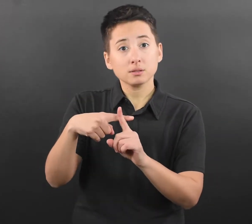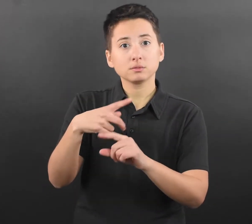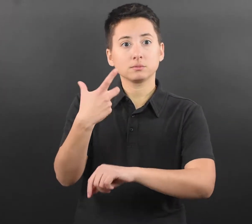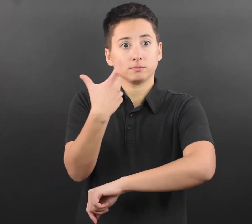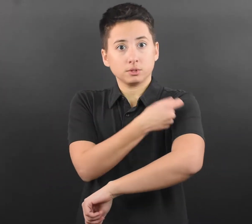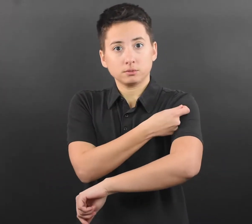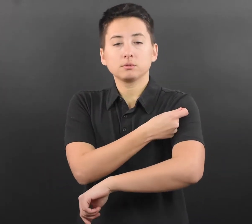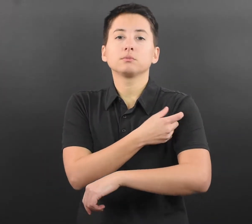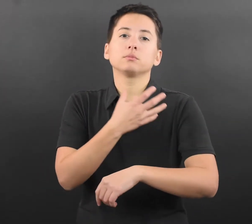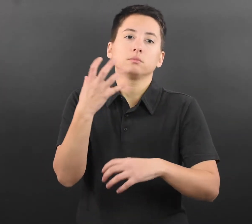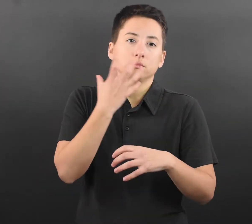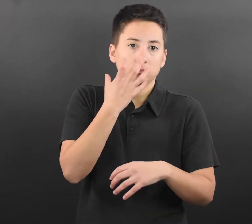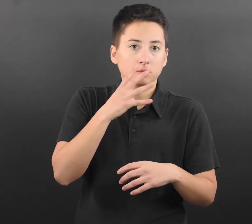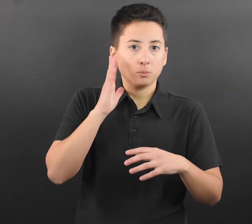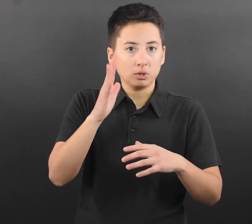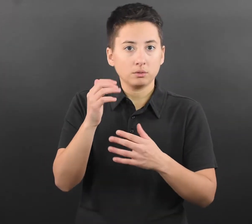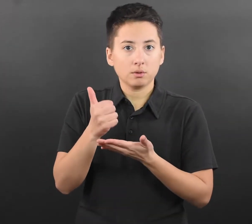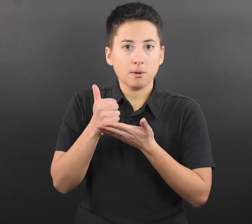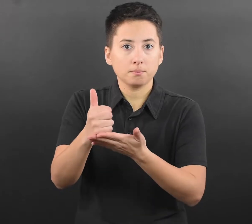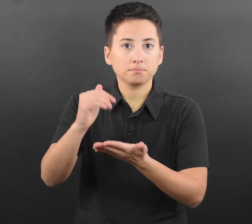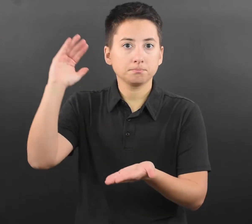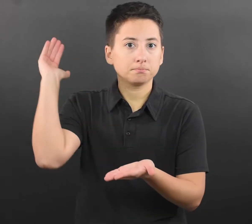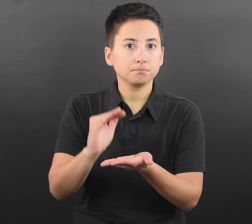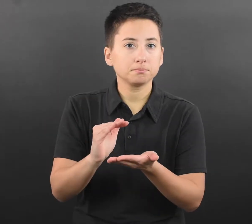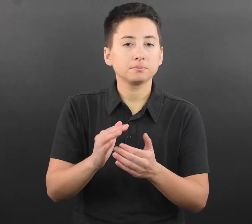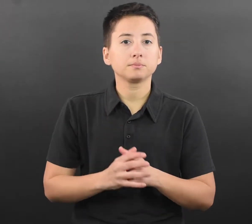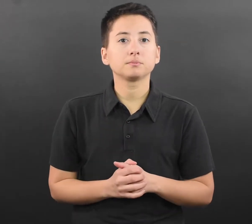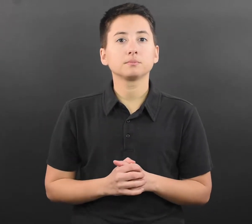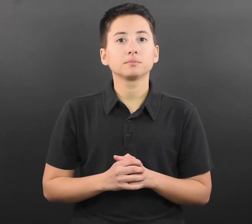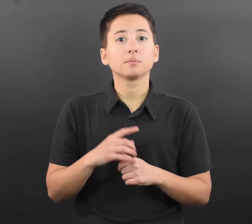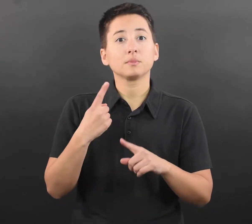and universal indoor masking is particularly valuable in settings